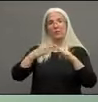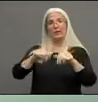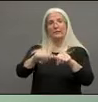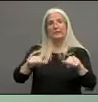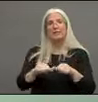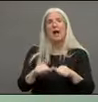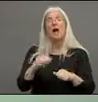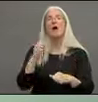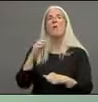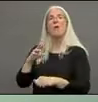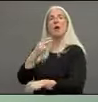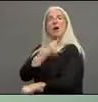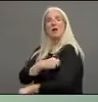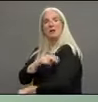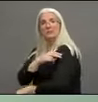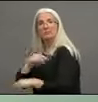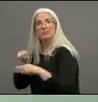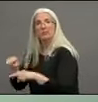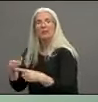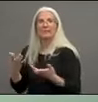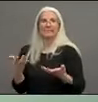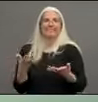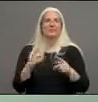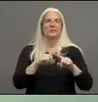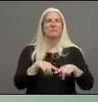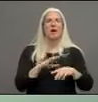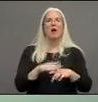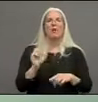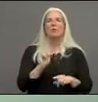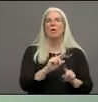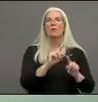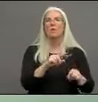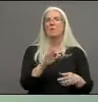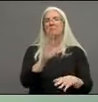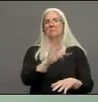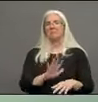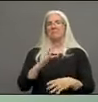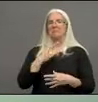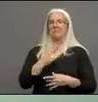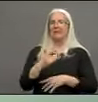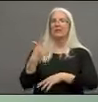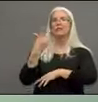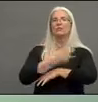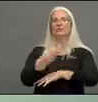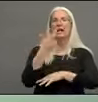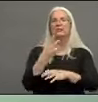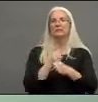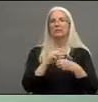But around that timeline is the average. And you'll either receive a phone call,